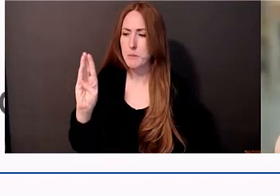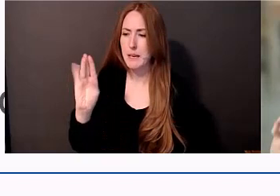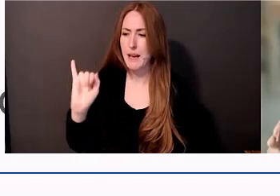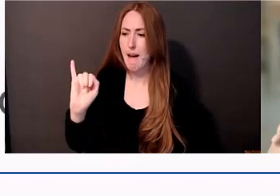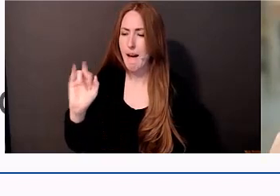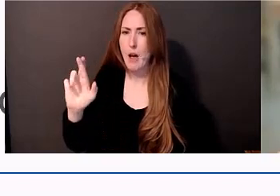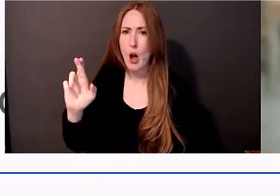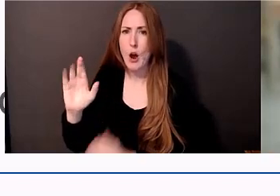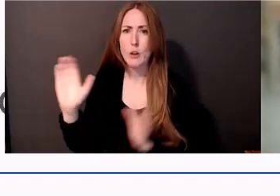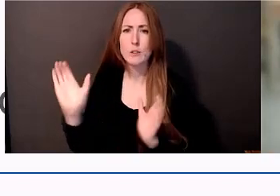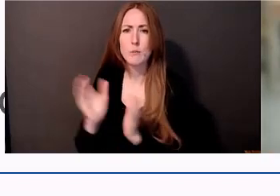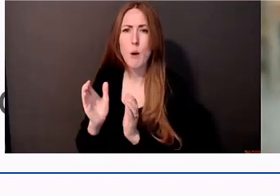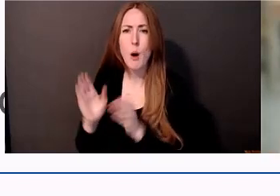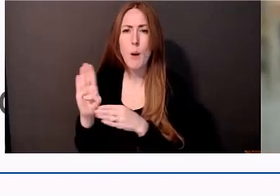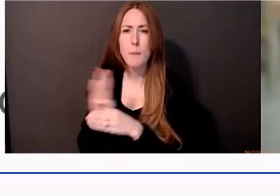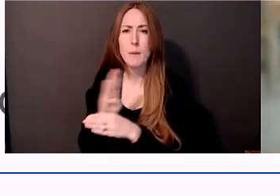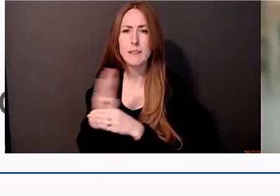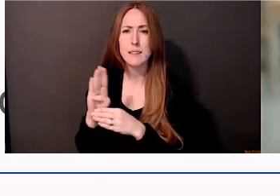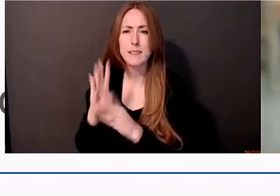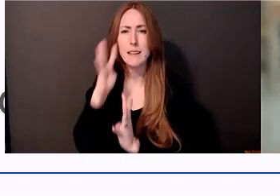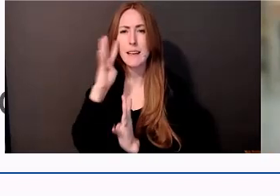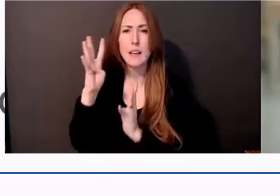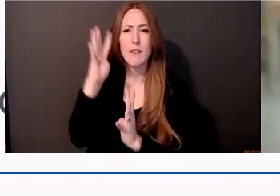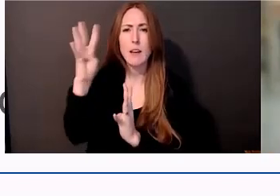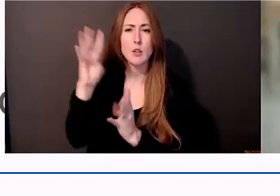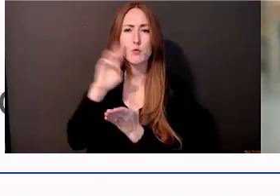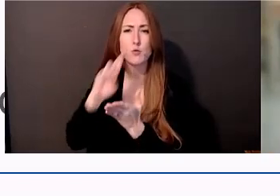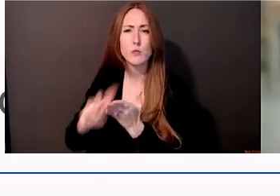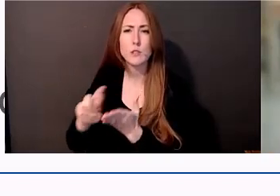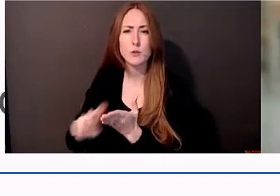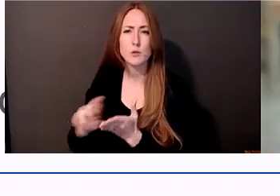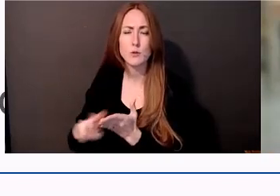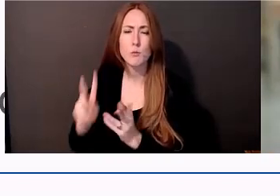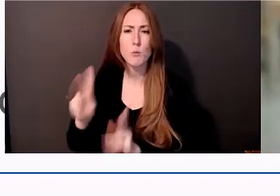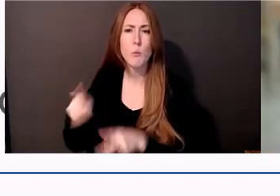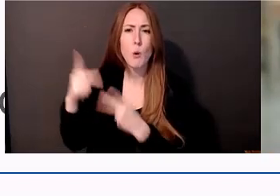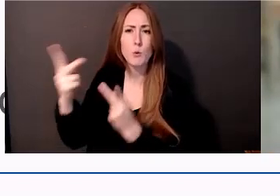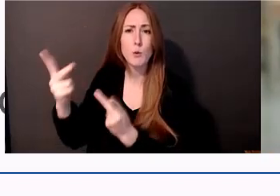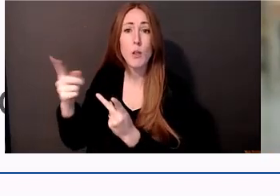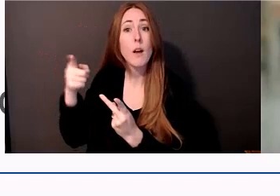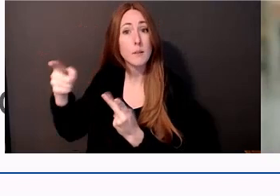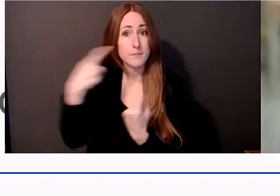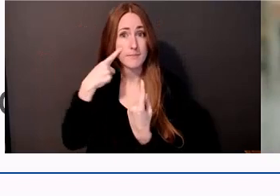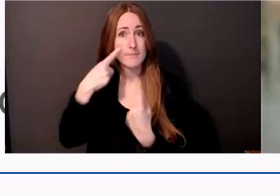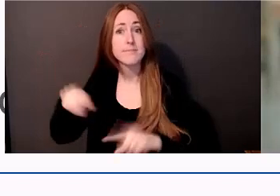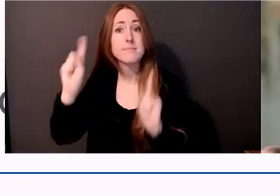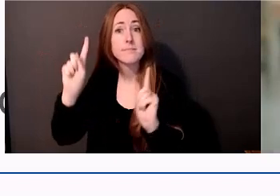grant that they were proposing. And they were successfully funded. We had someone else who had an idea.